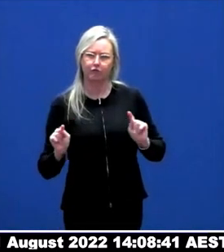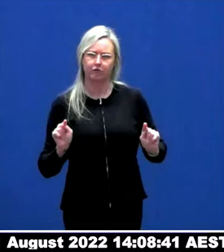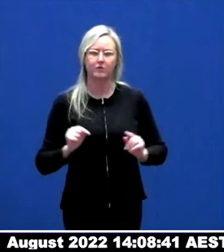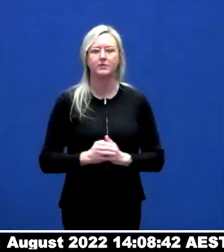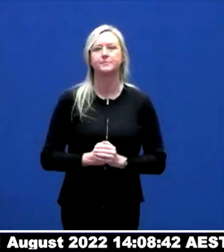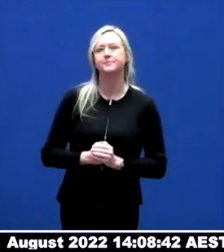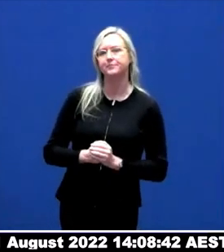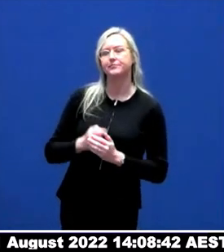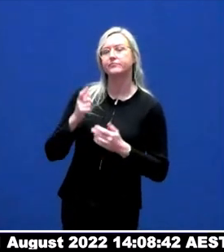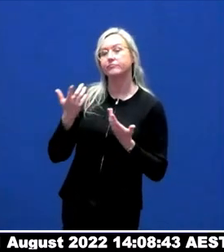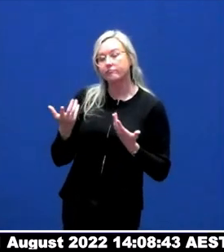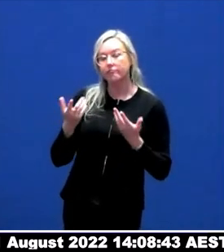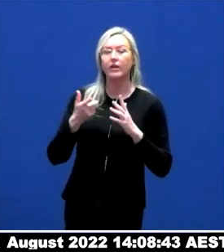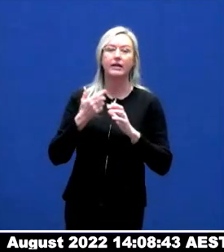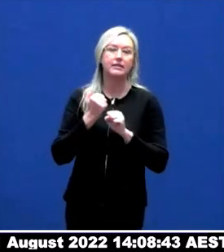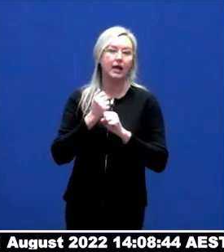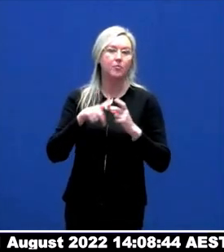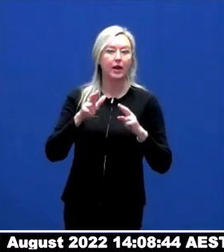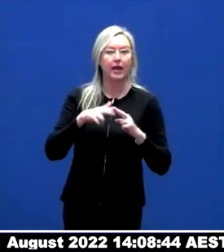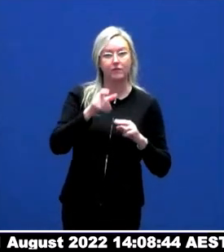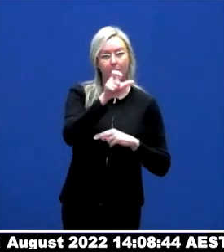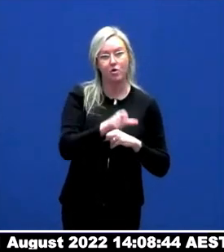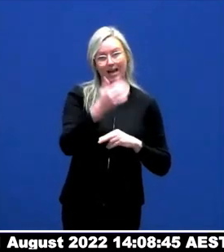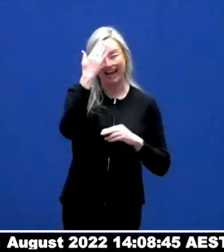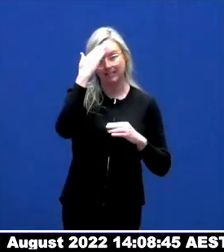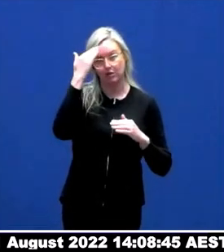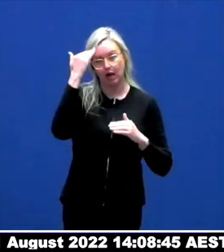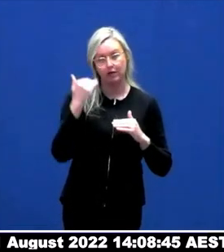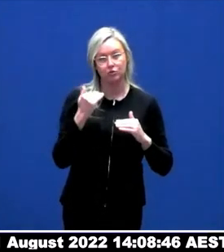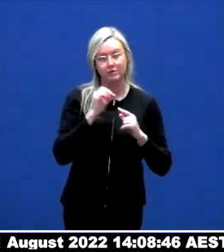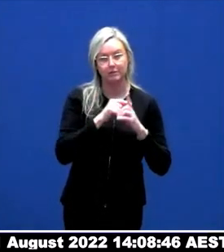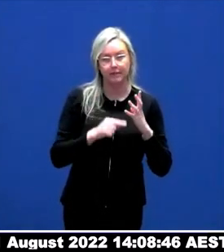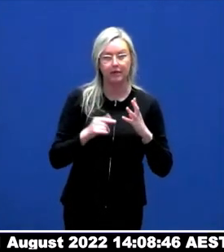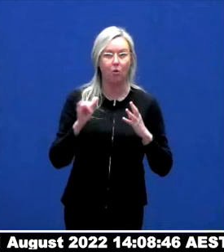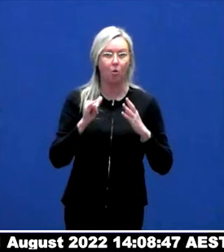intellectual disability, and may be autistic, may be displaying behaviours of